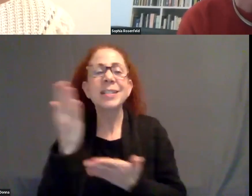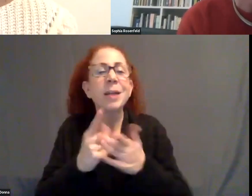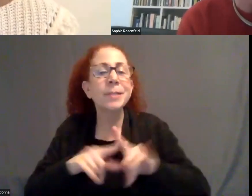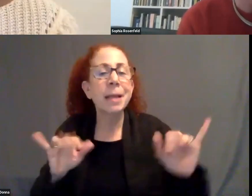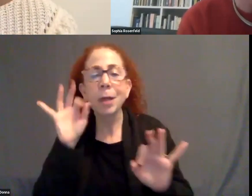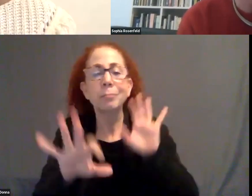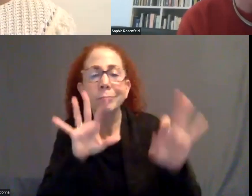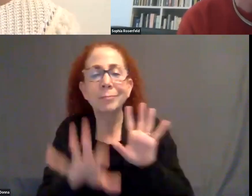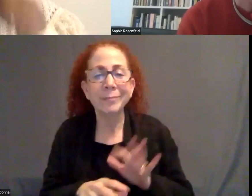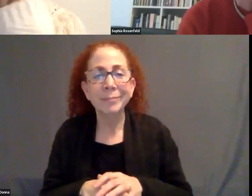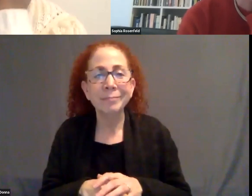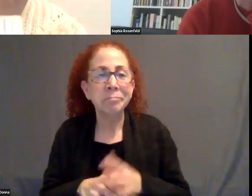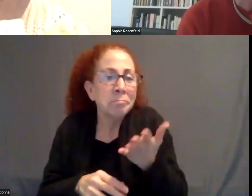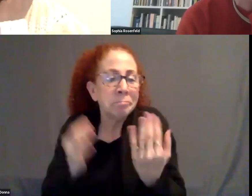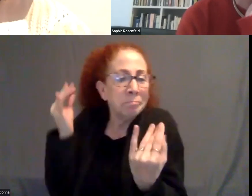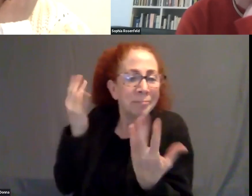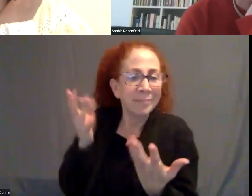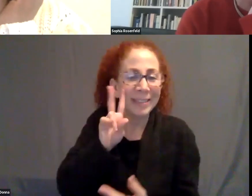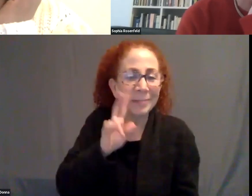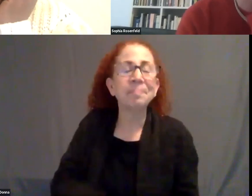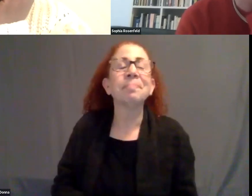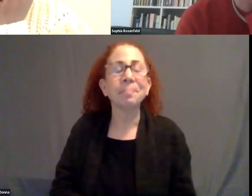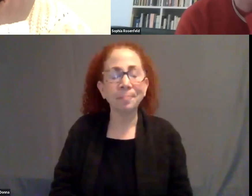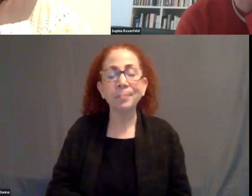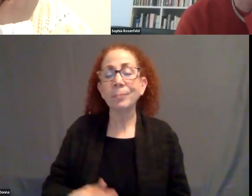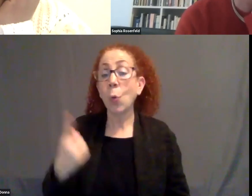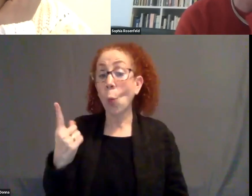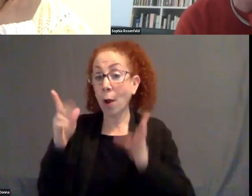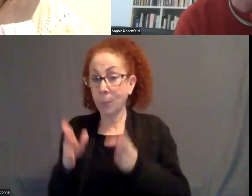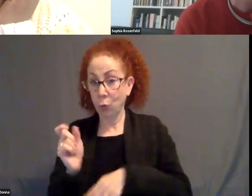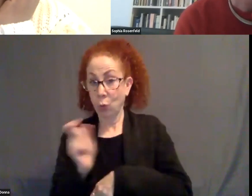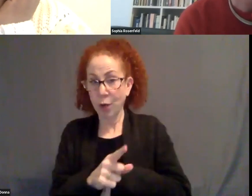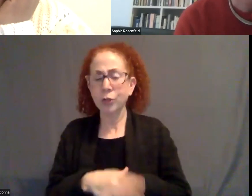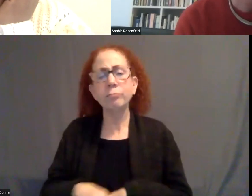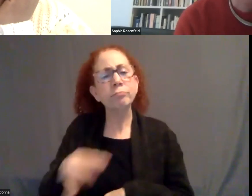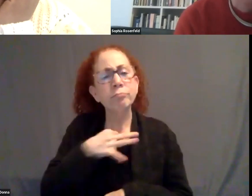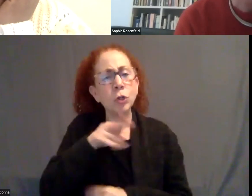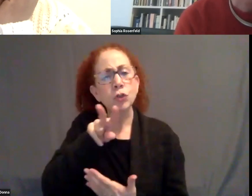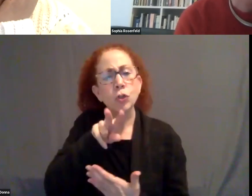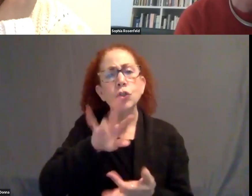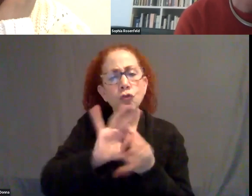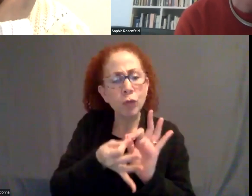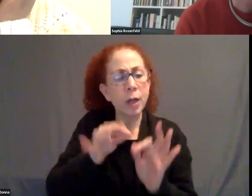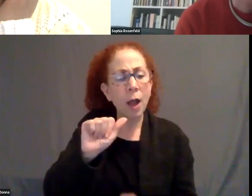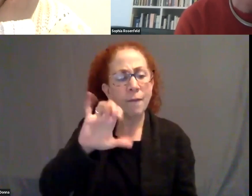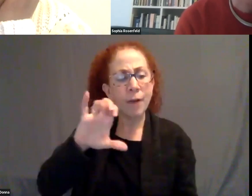Sure. So here's somebody who is very interested in your reading of Achebe and Things Fall Apart.